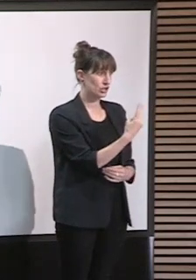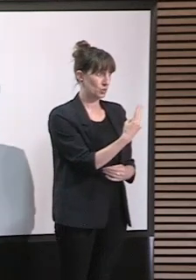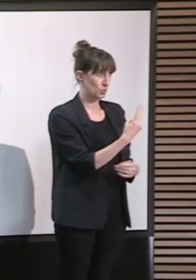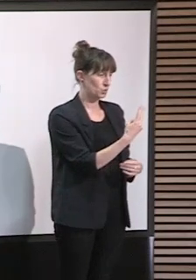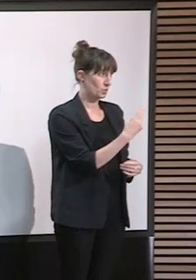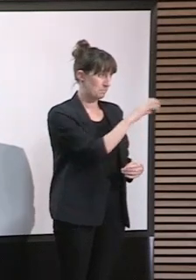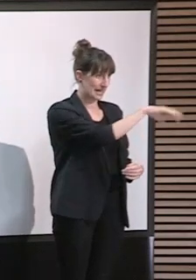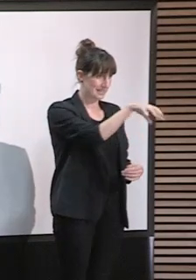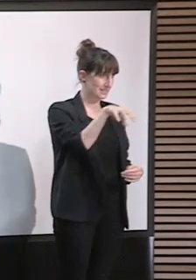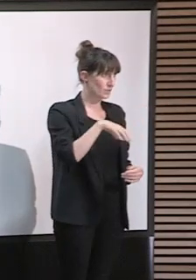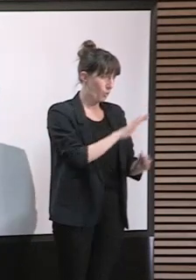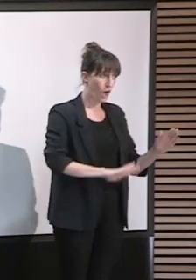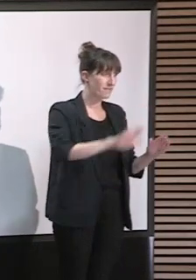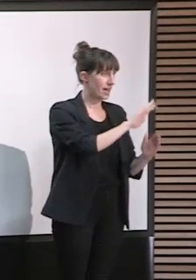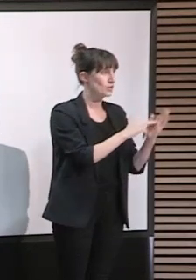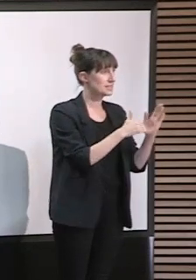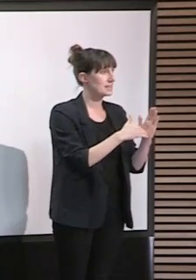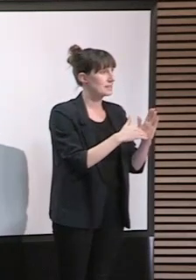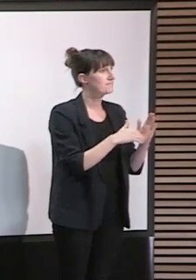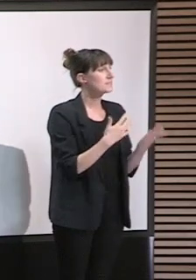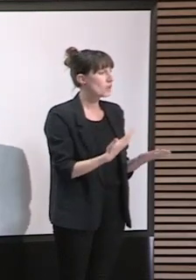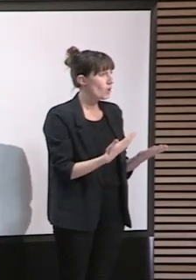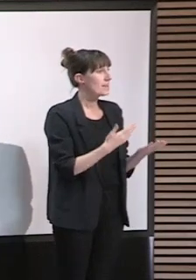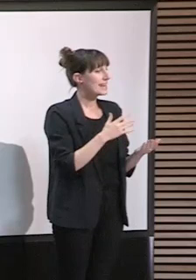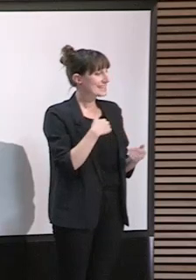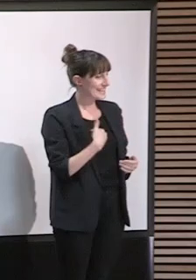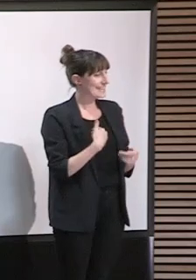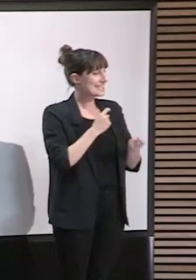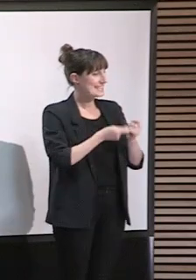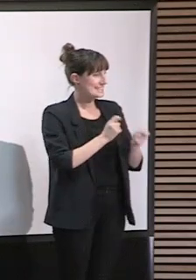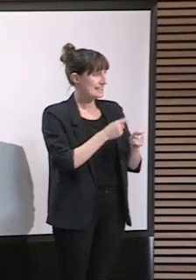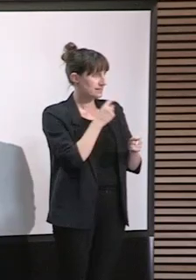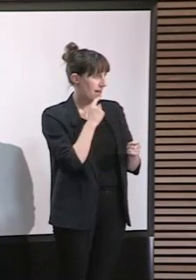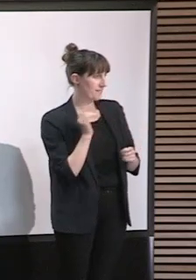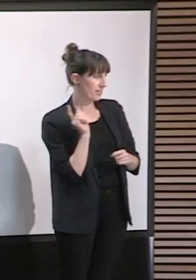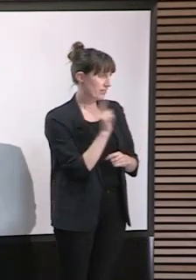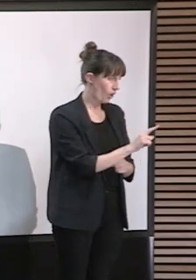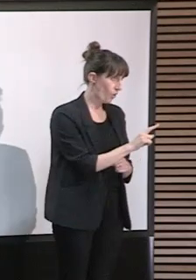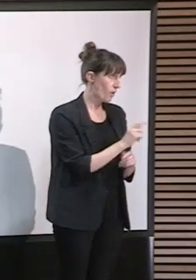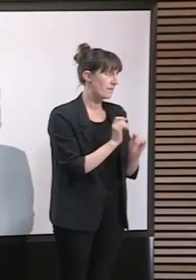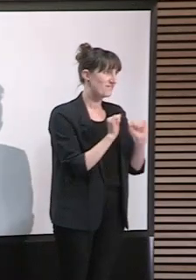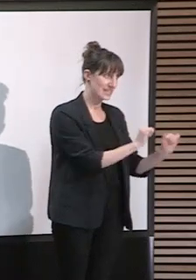which there are 32 around the country, requires both testing people to be there but also